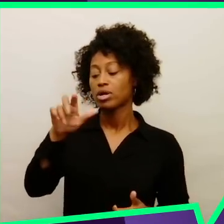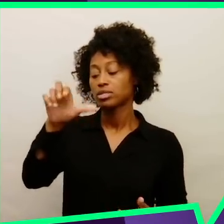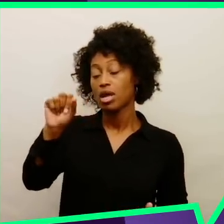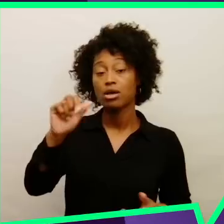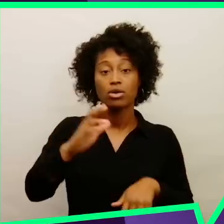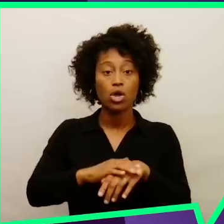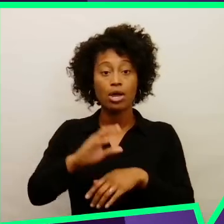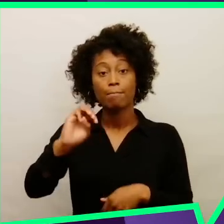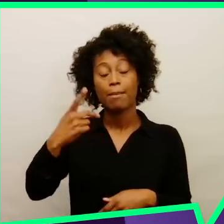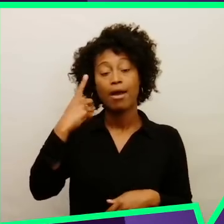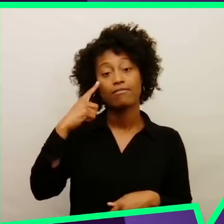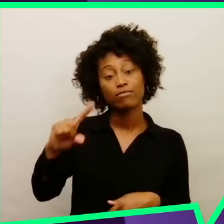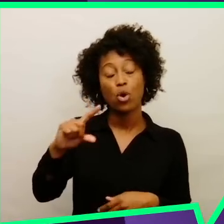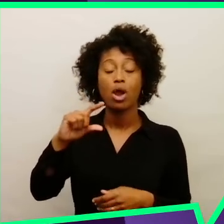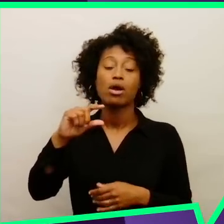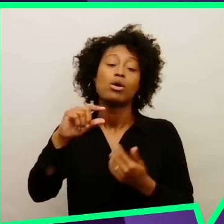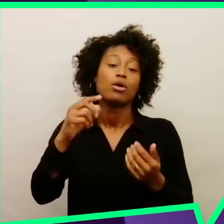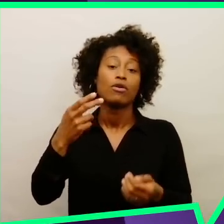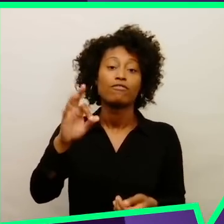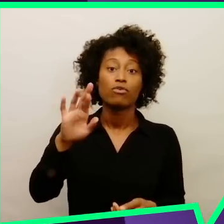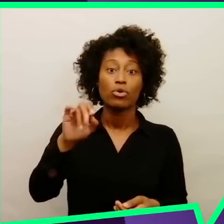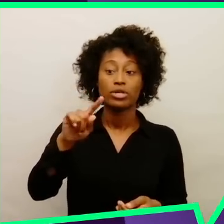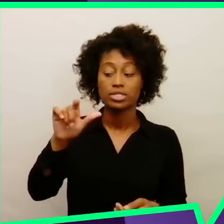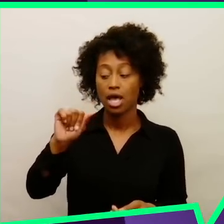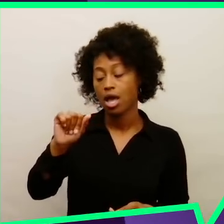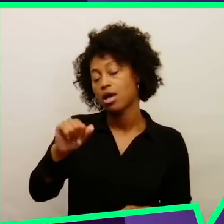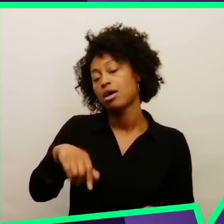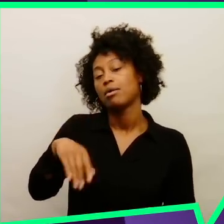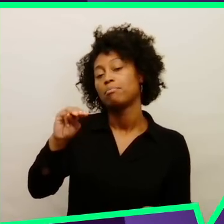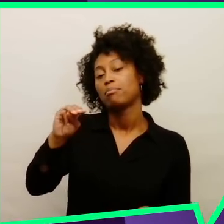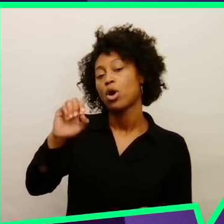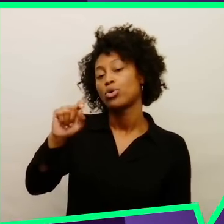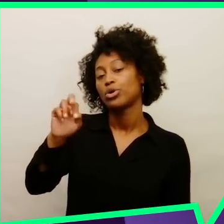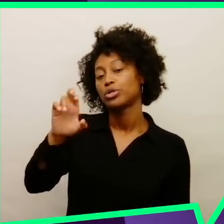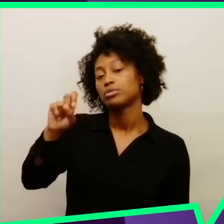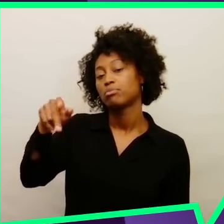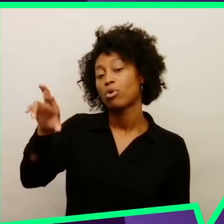This is on a map for Forza Motorsport from 2023. We're calling it Hakone.